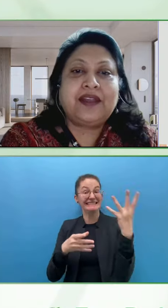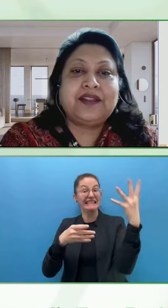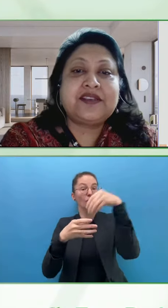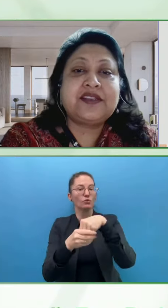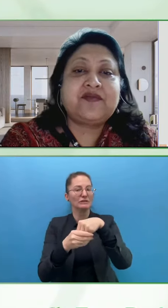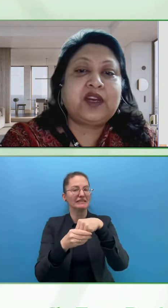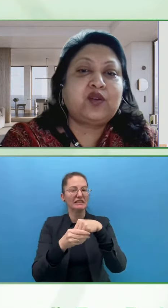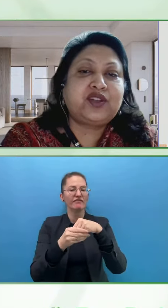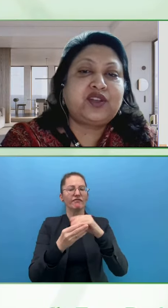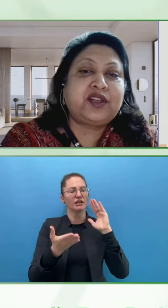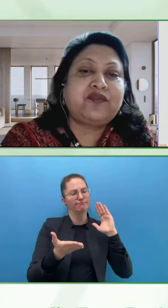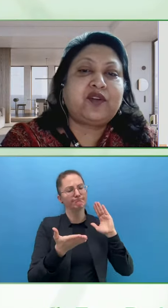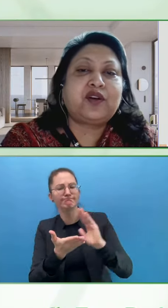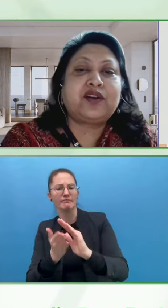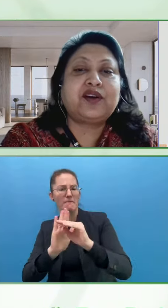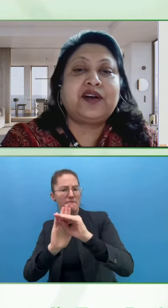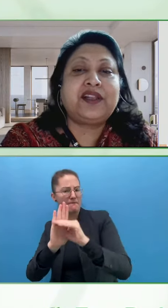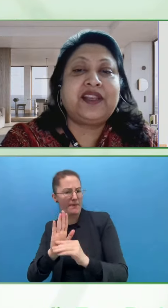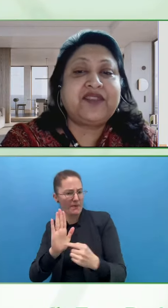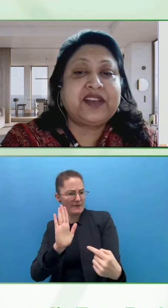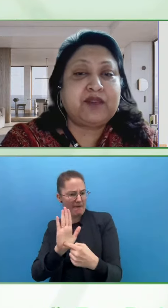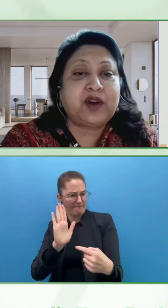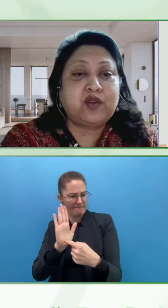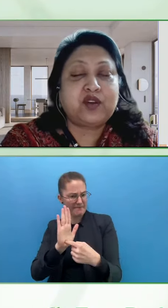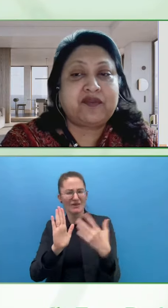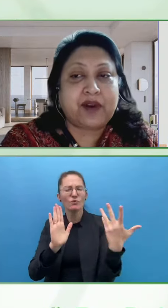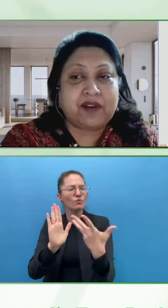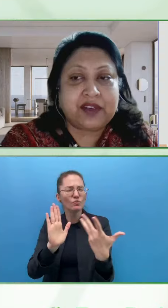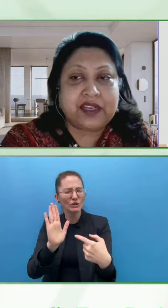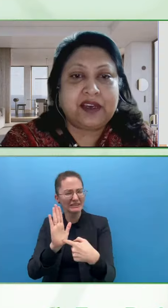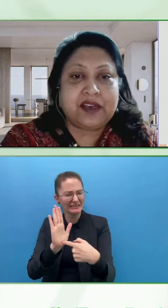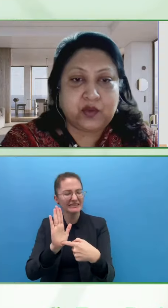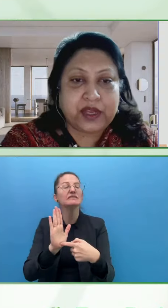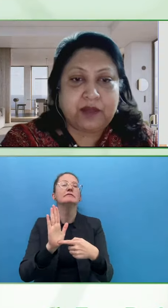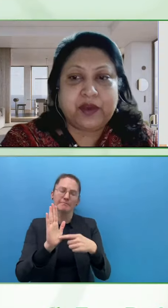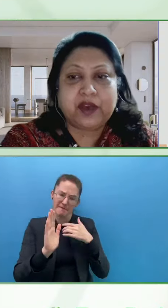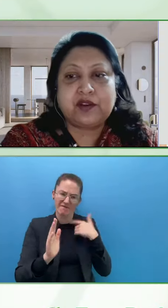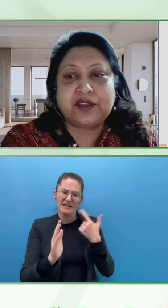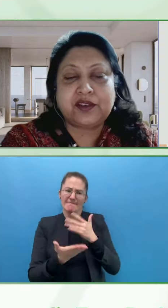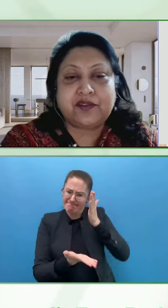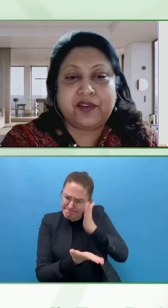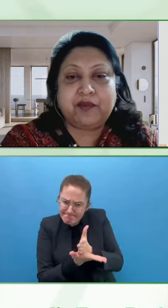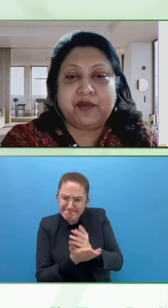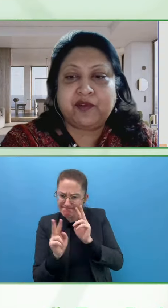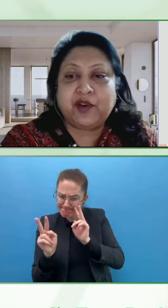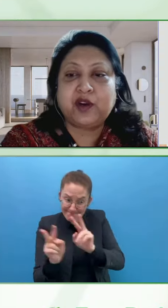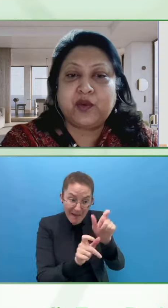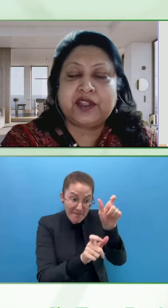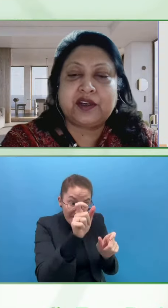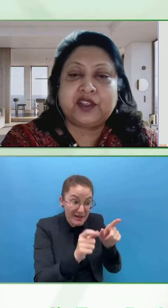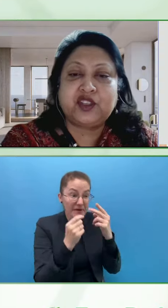And this is very crucial for lifting them out of poverty as well because we work with